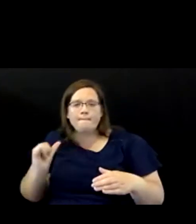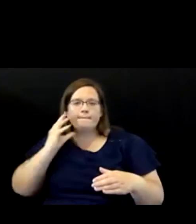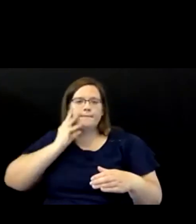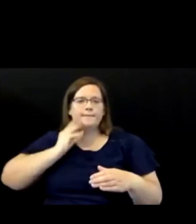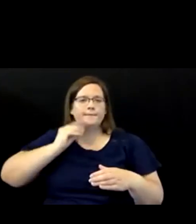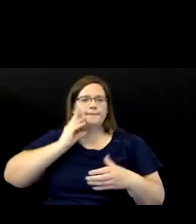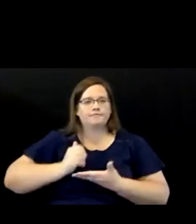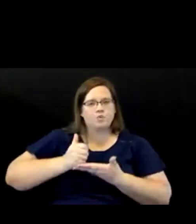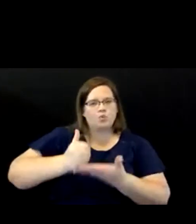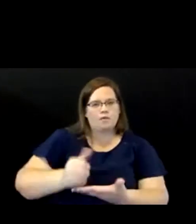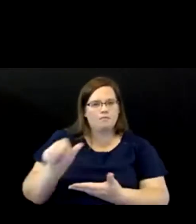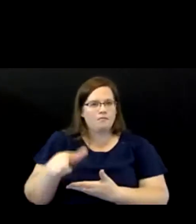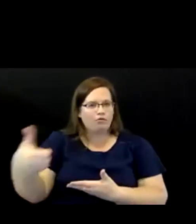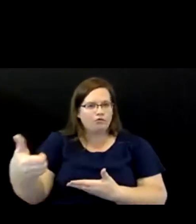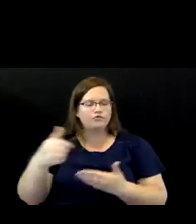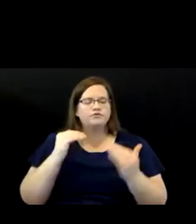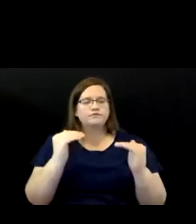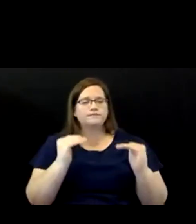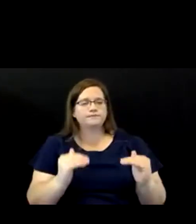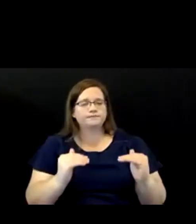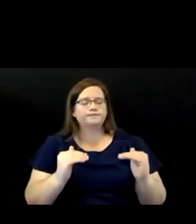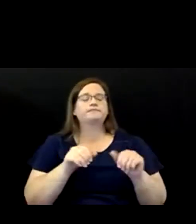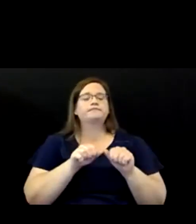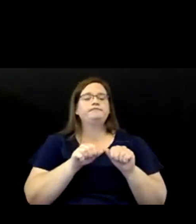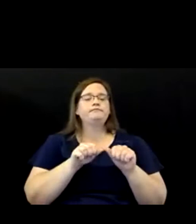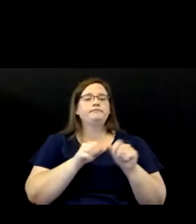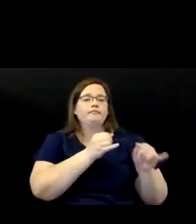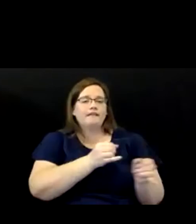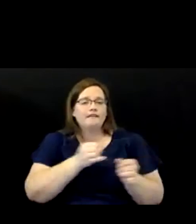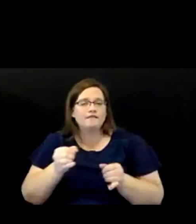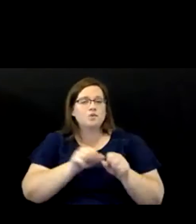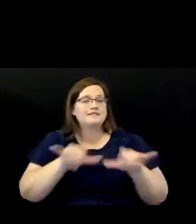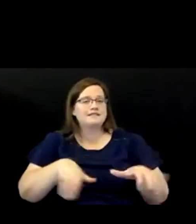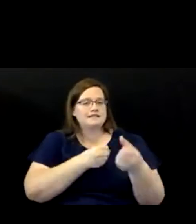groups. Individual and system advocacy. I'm guessing you're all familiar with